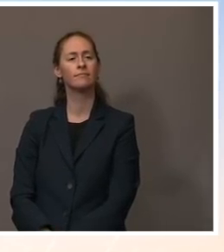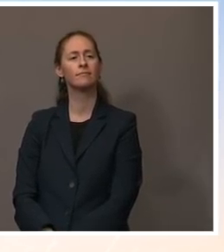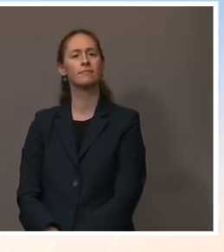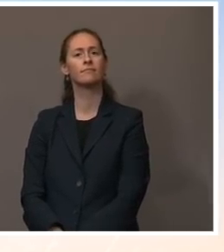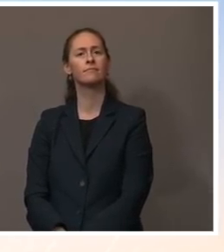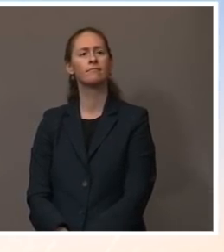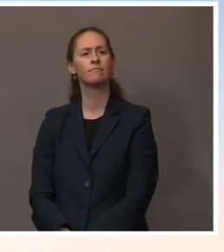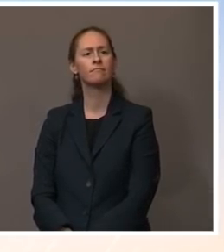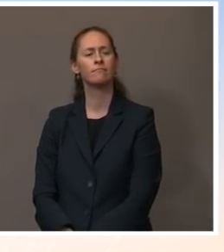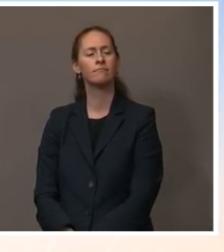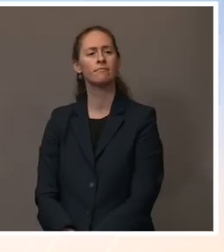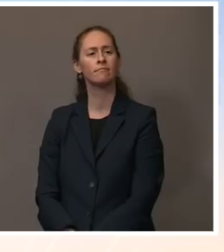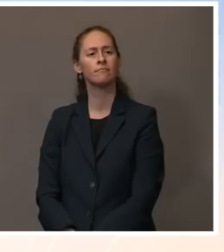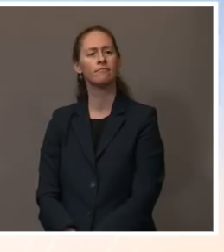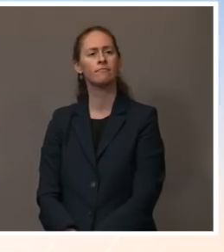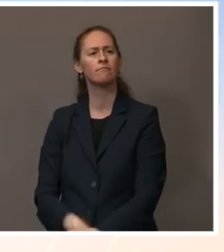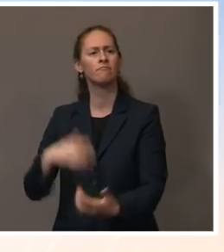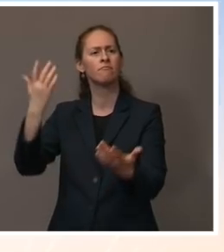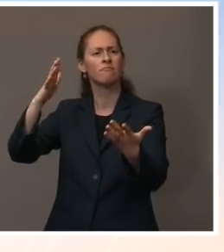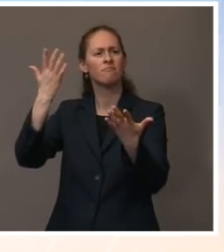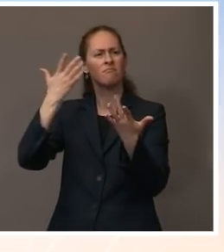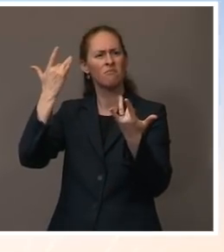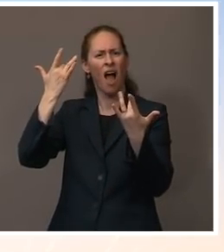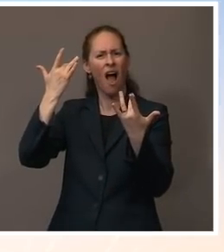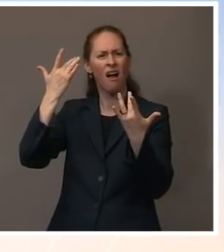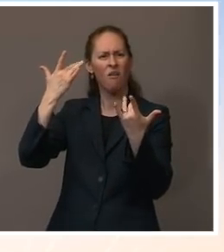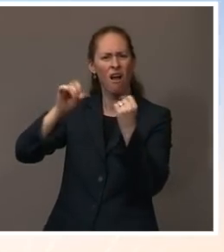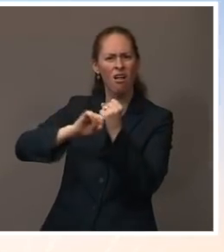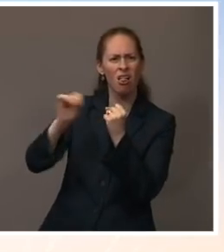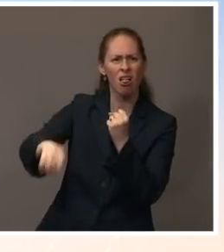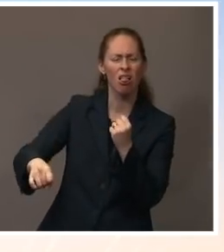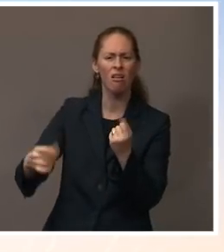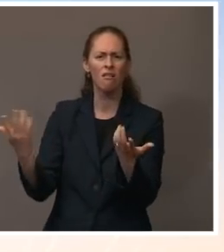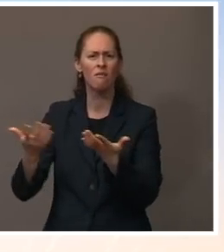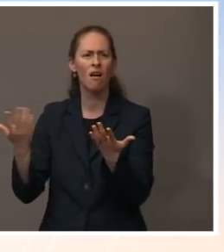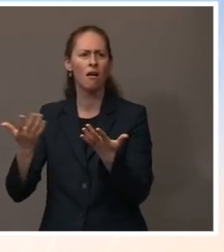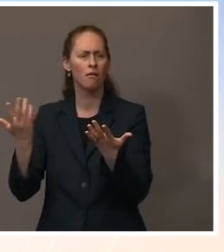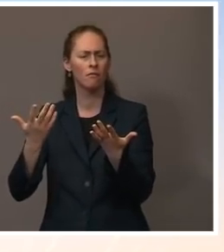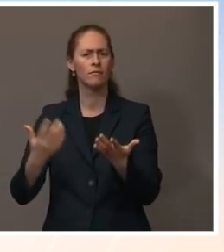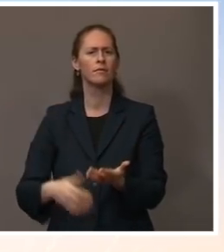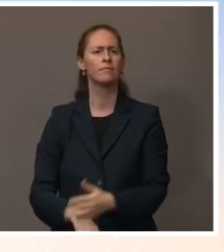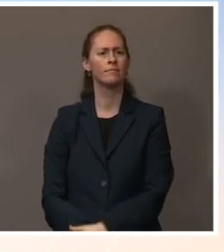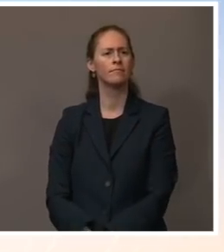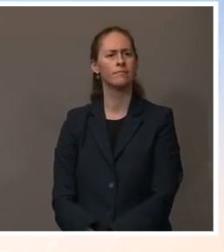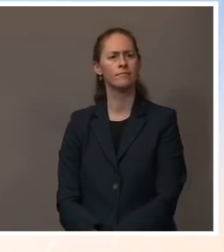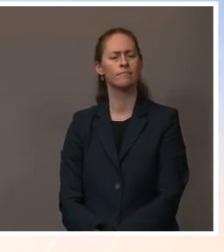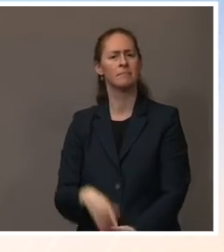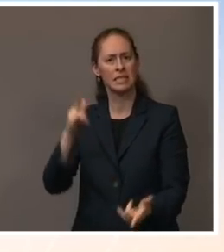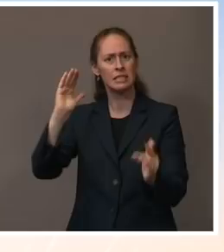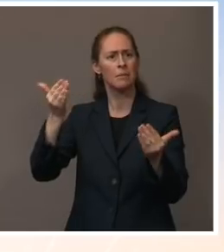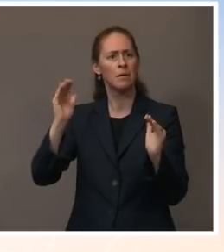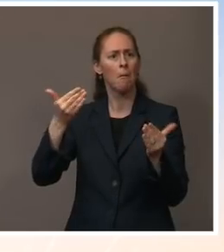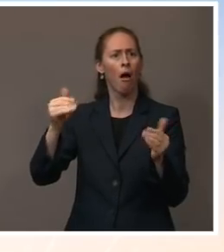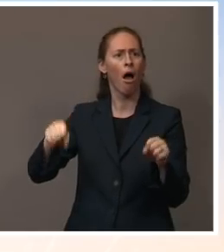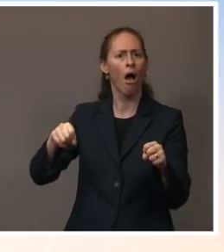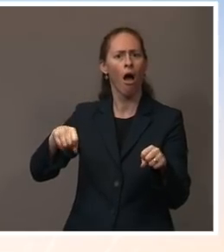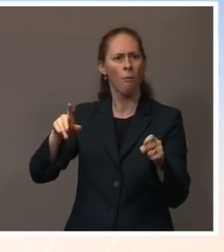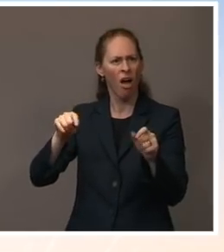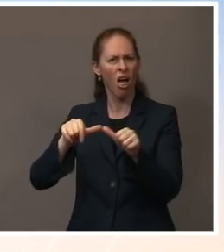that these talks are taking that it -- realistically, that it could gum up the works to get this -- Ms. Psaki: How would it gum up the works?